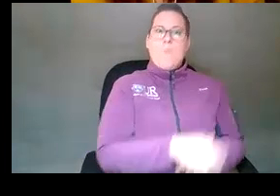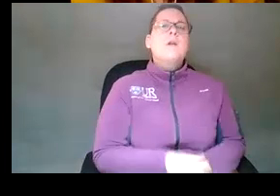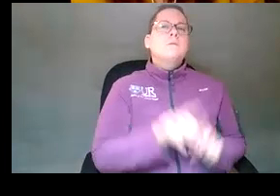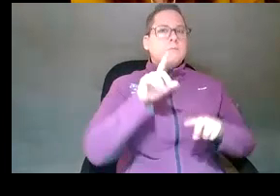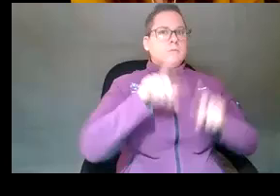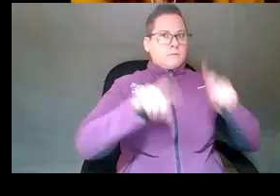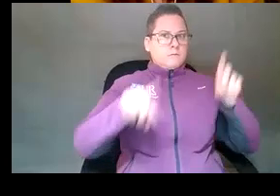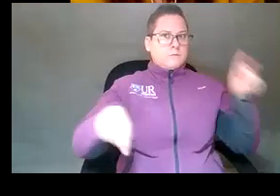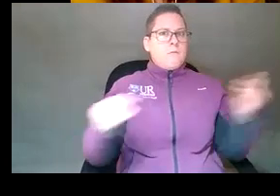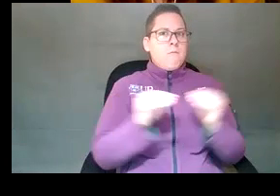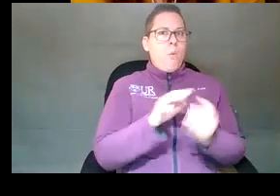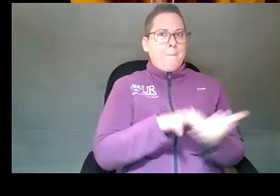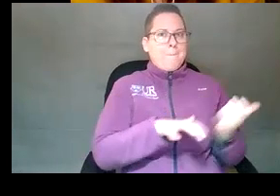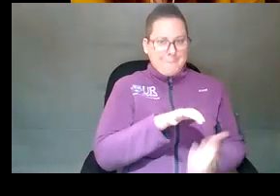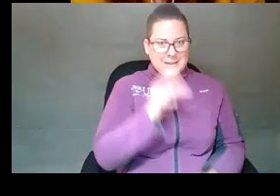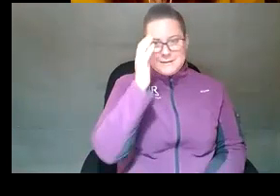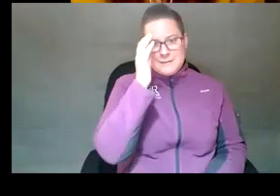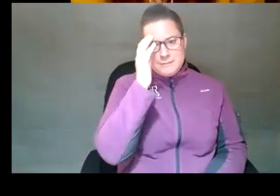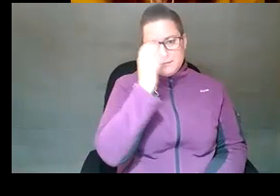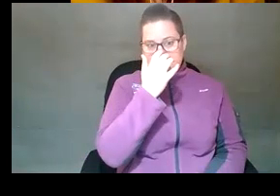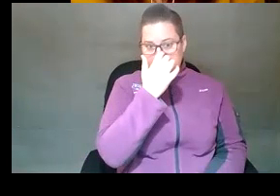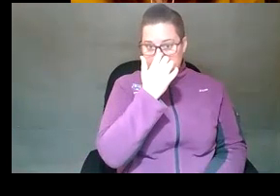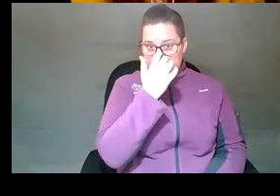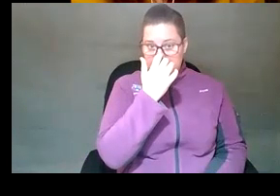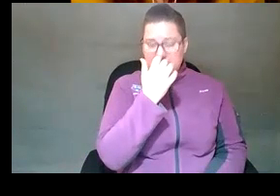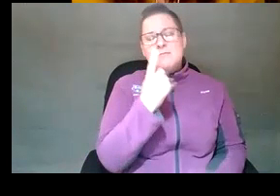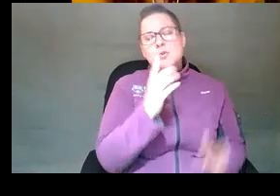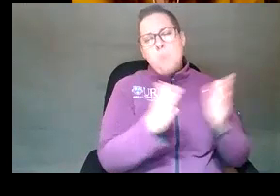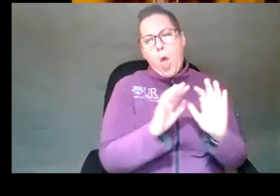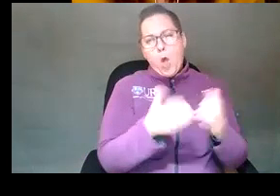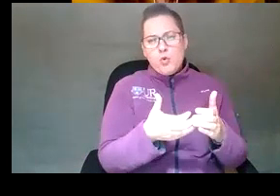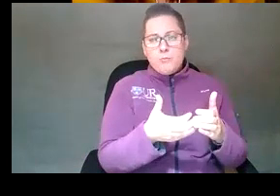mixed so you know we had a small group of folks but we had about 20 that said that